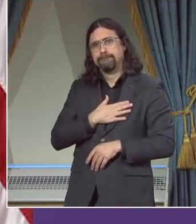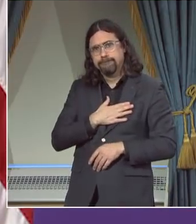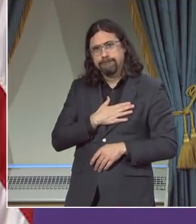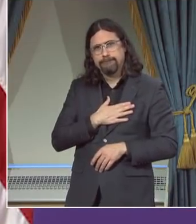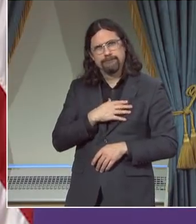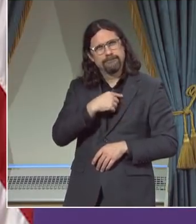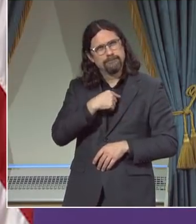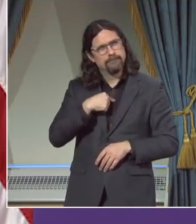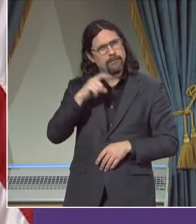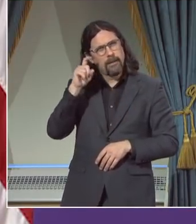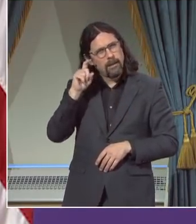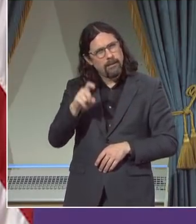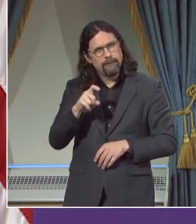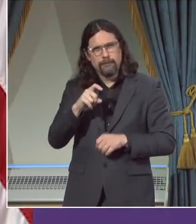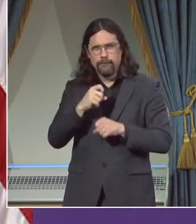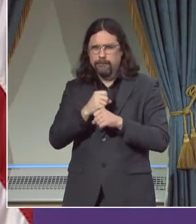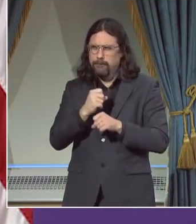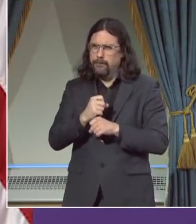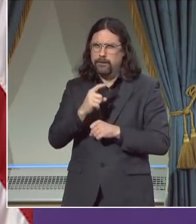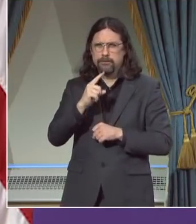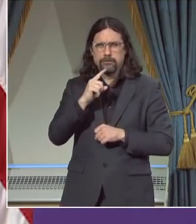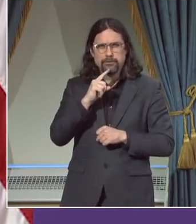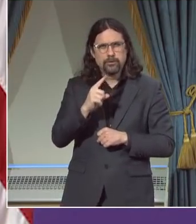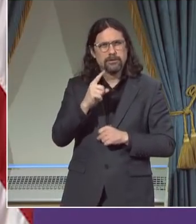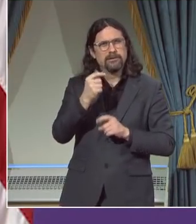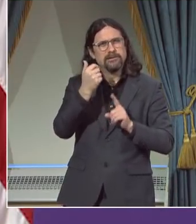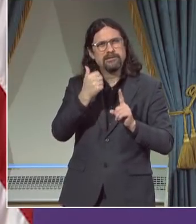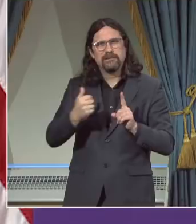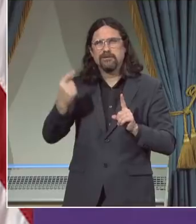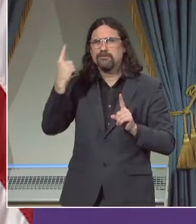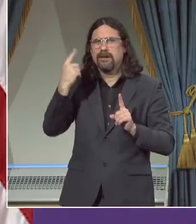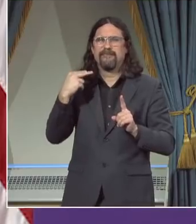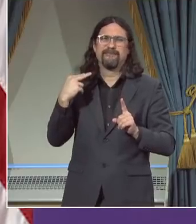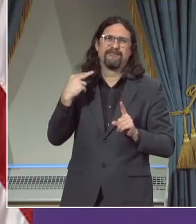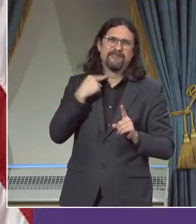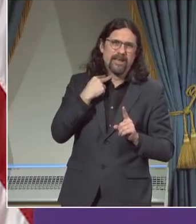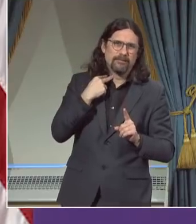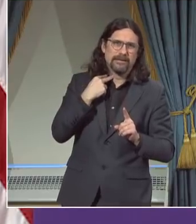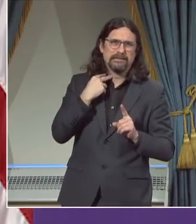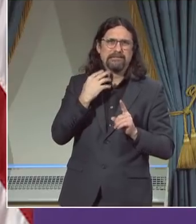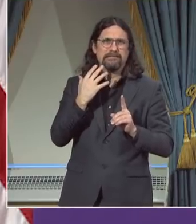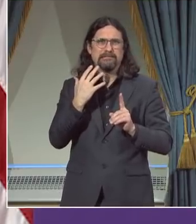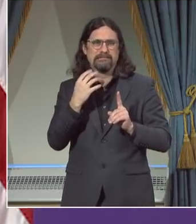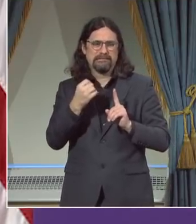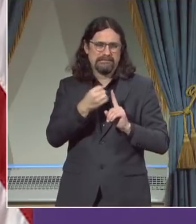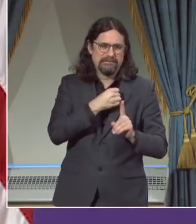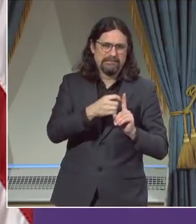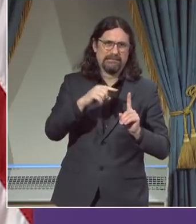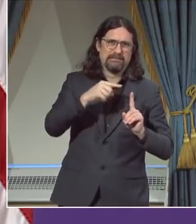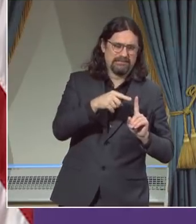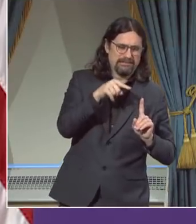THIS. WE HAVETO MAKE SREU THAT ANYONE WHO MIGHT BE A VICTIM OF